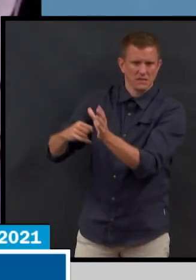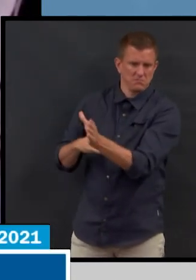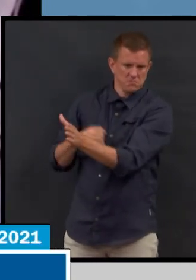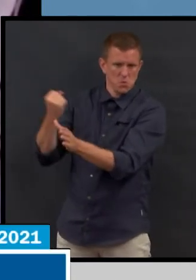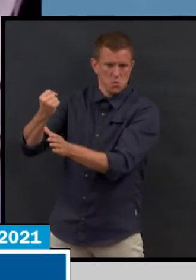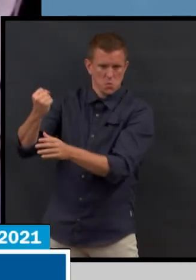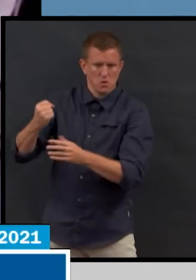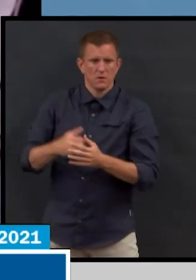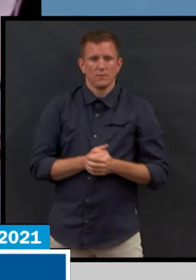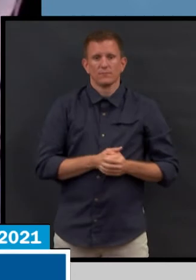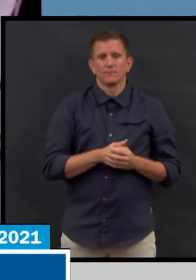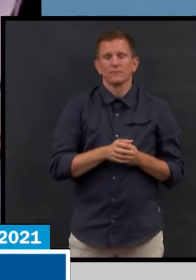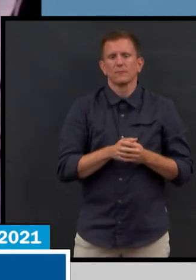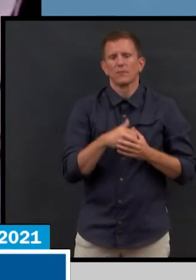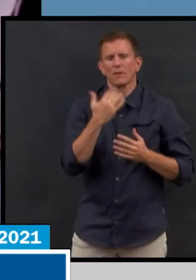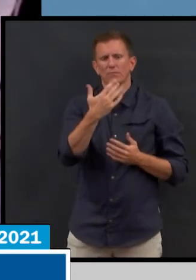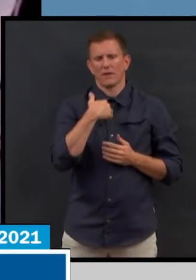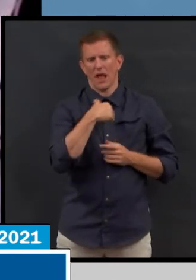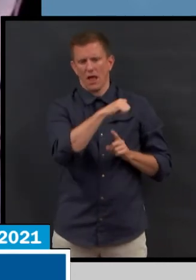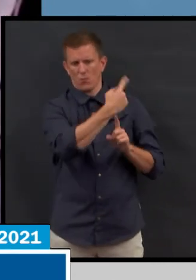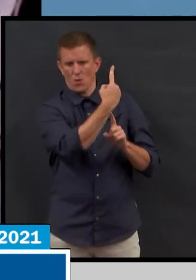britta when will denver enforce the camping ban